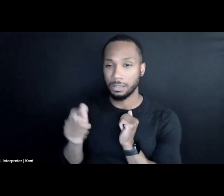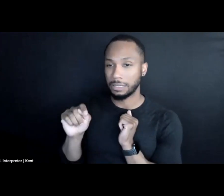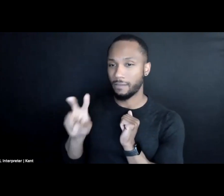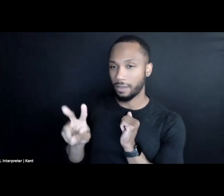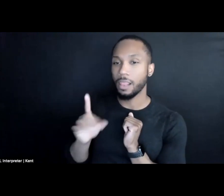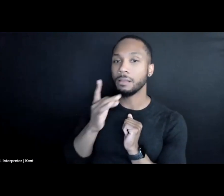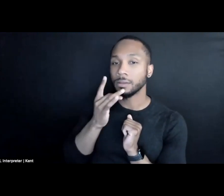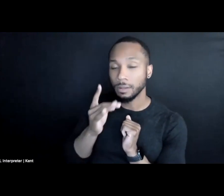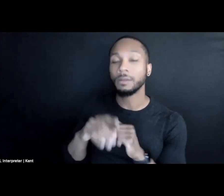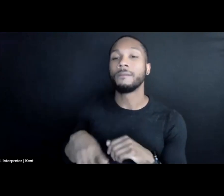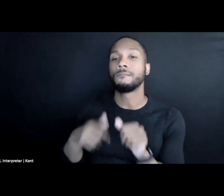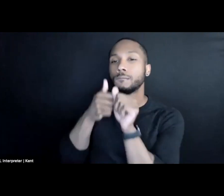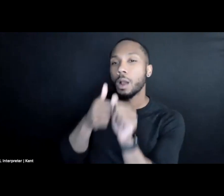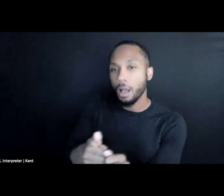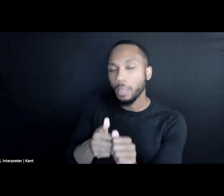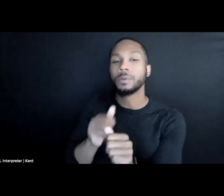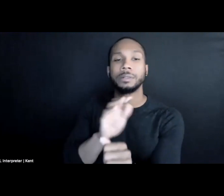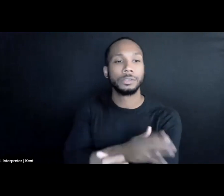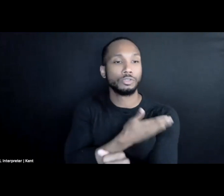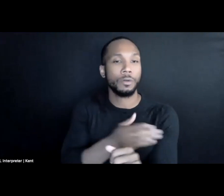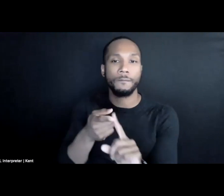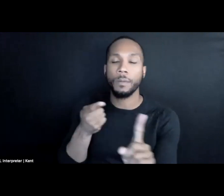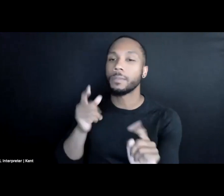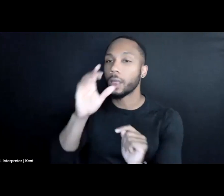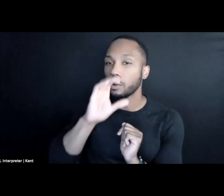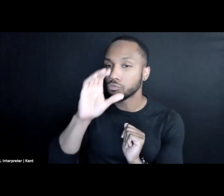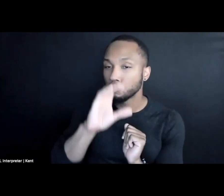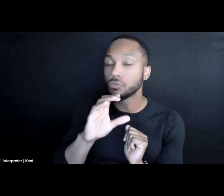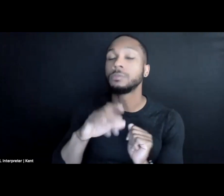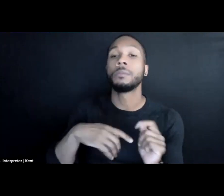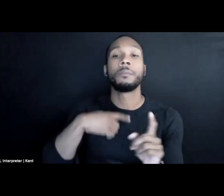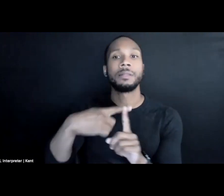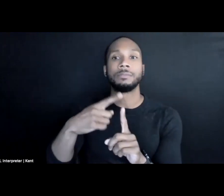following the siren song of the cartoons and, years later,